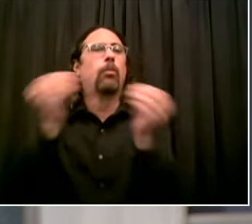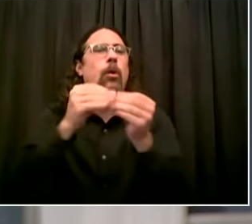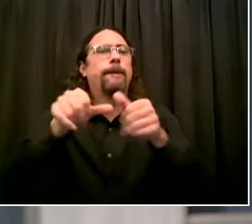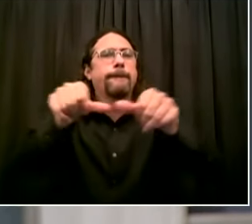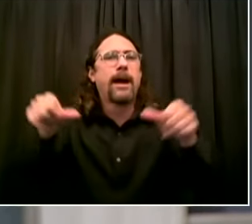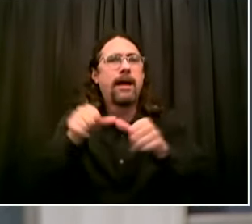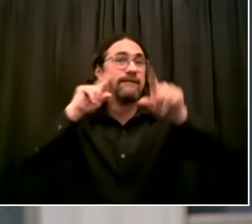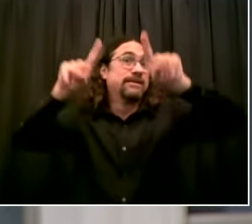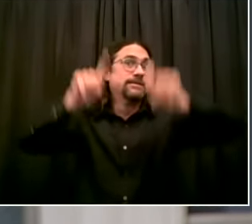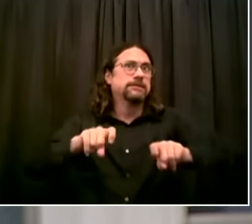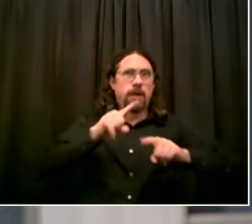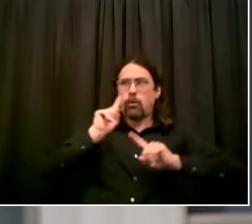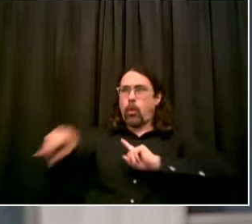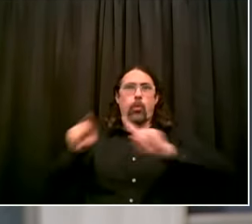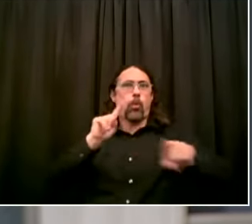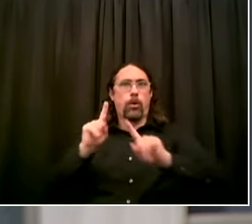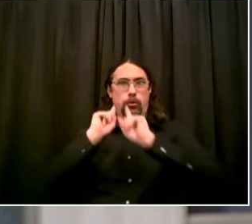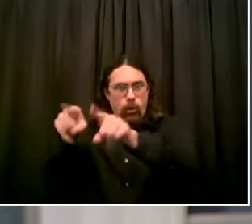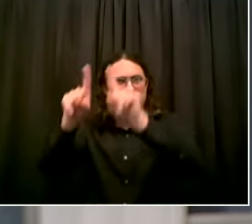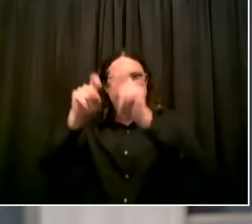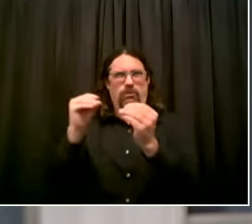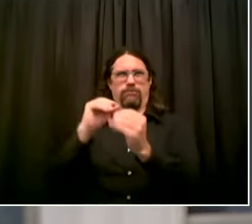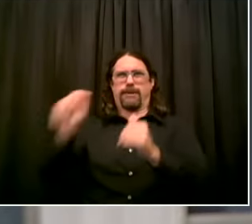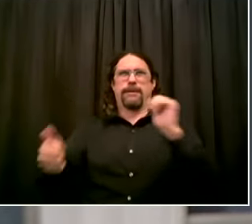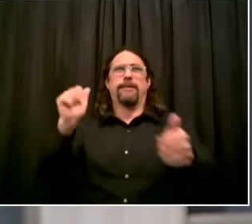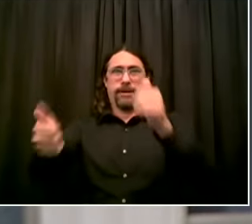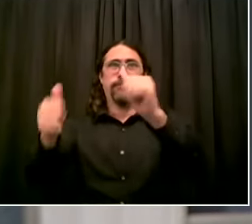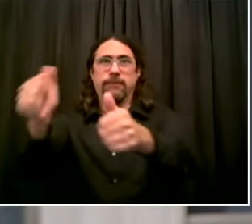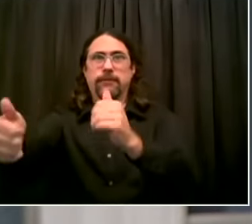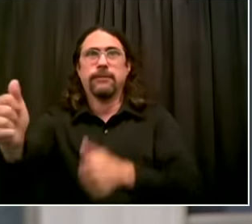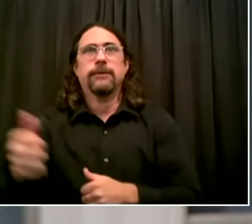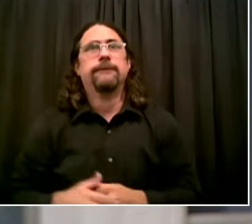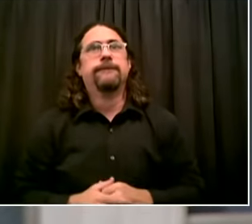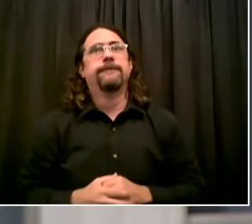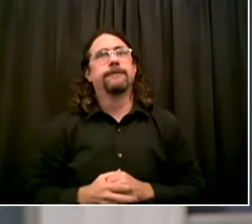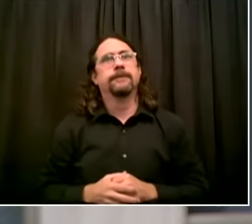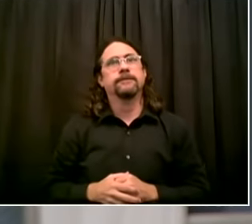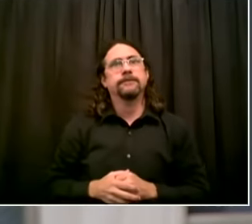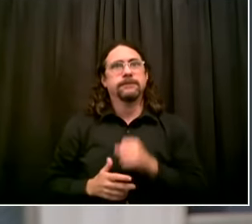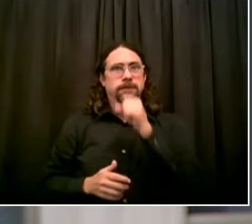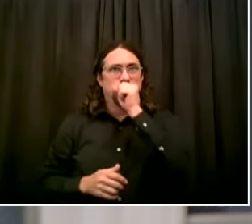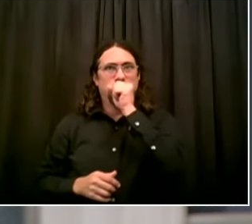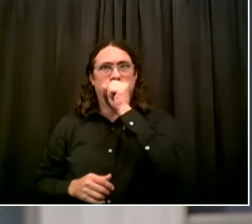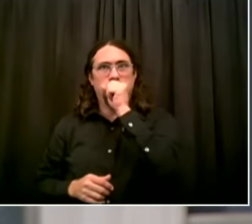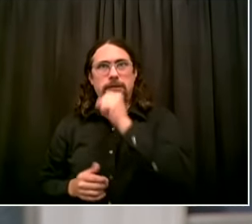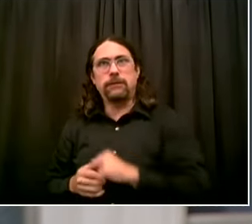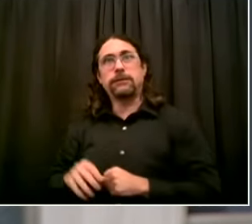TAKE. STAY HOME IF YOU ARE SICK, KEEP PHYCSIA L